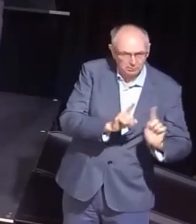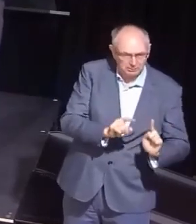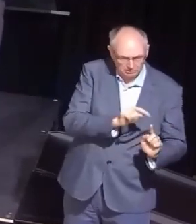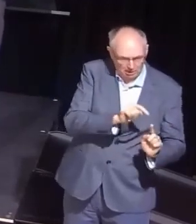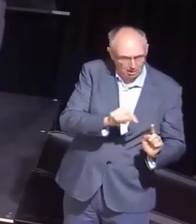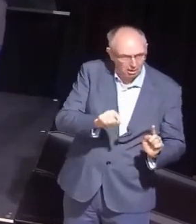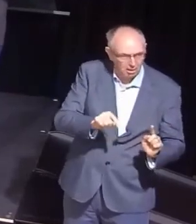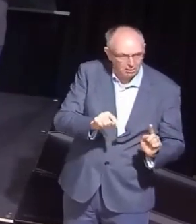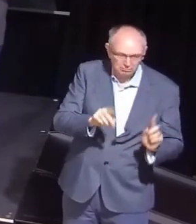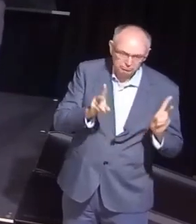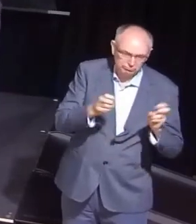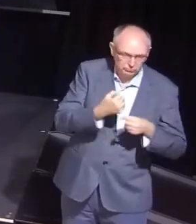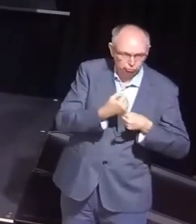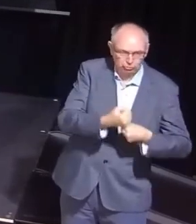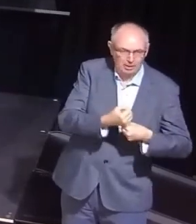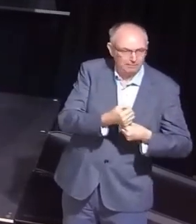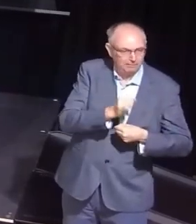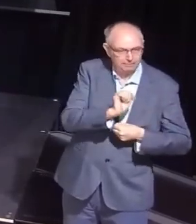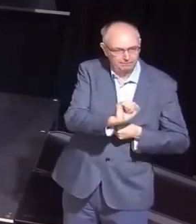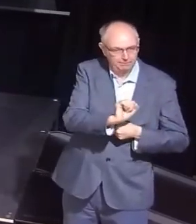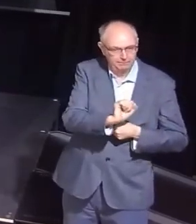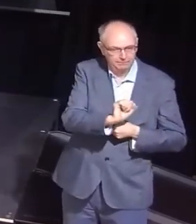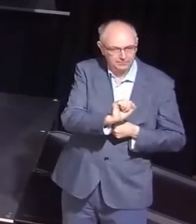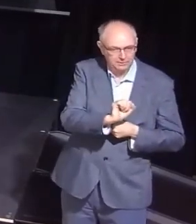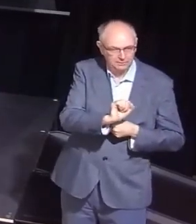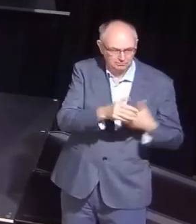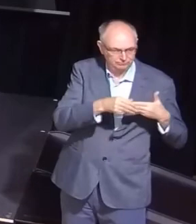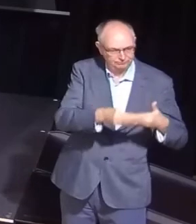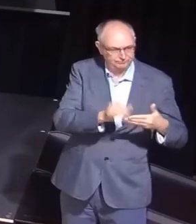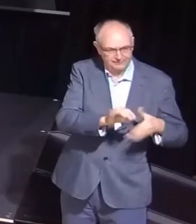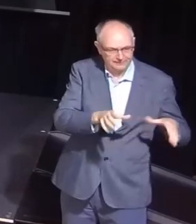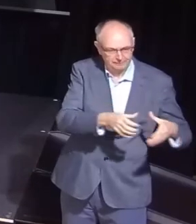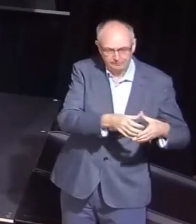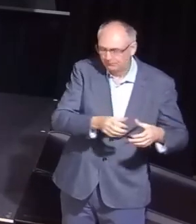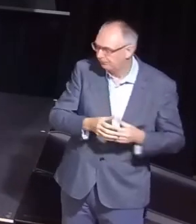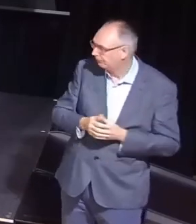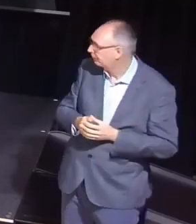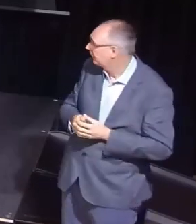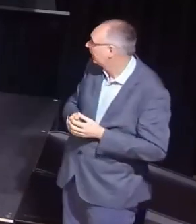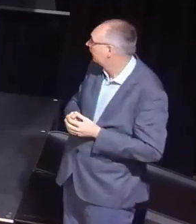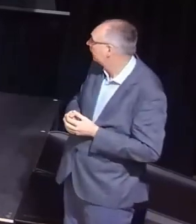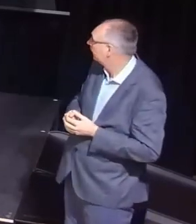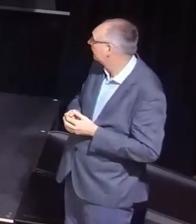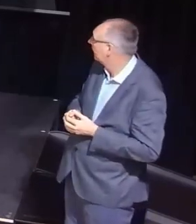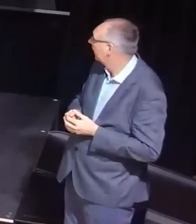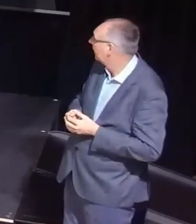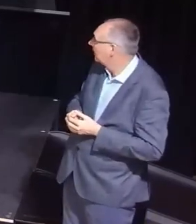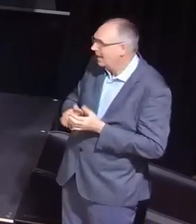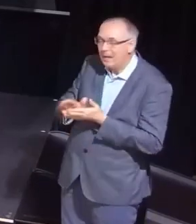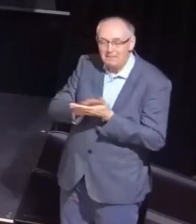working as champs for their team. When that happens, we generally designate a lead champ.